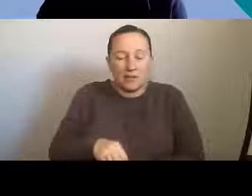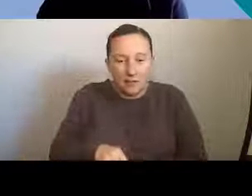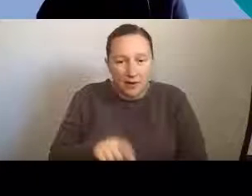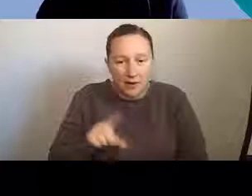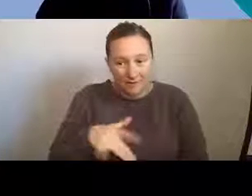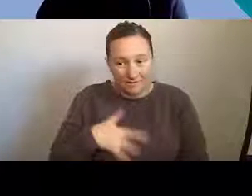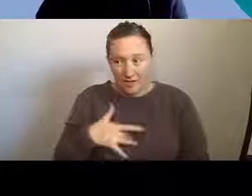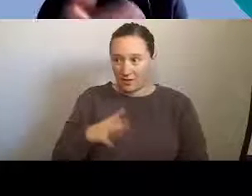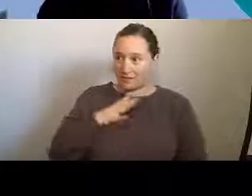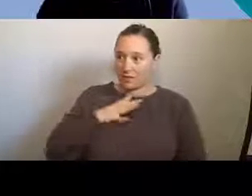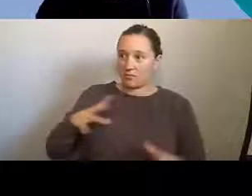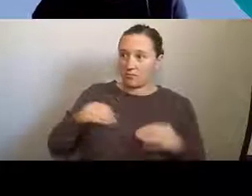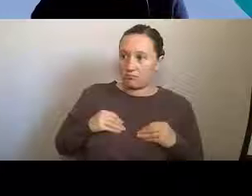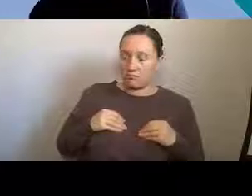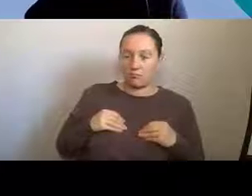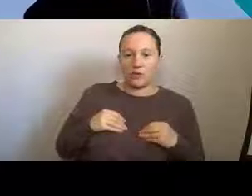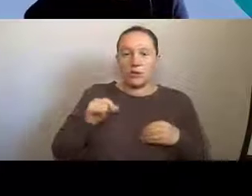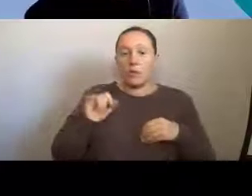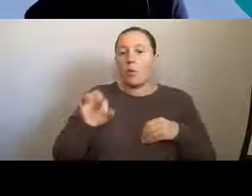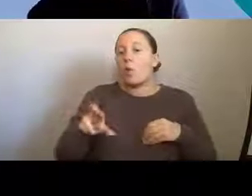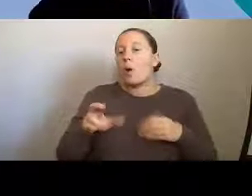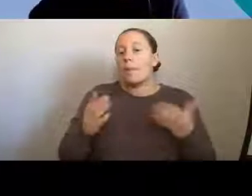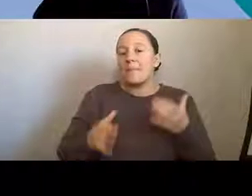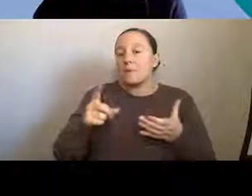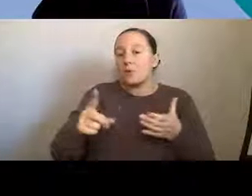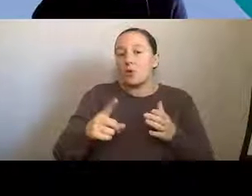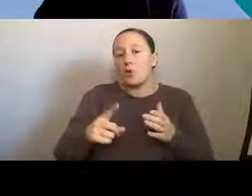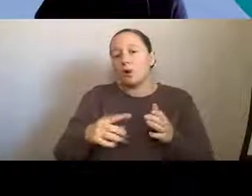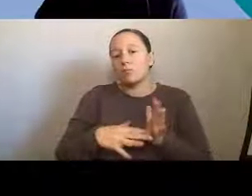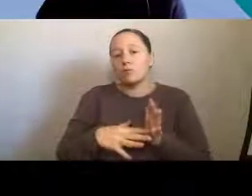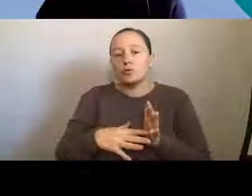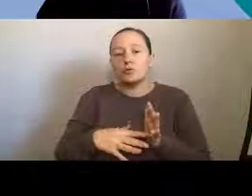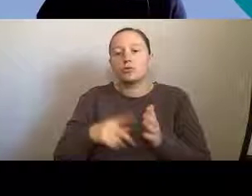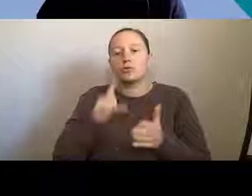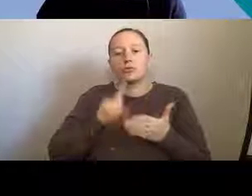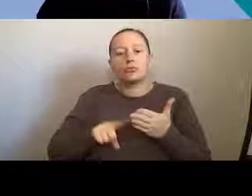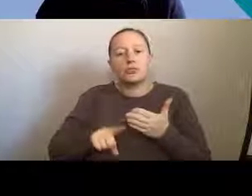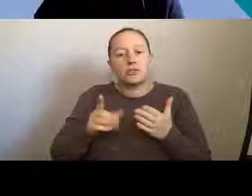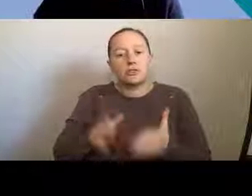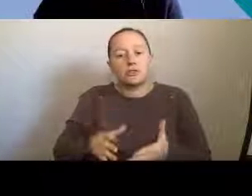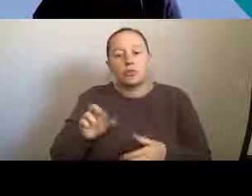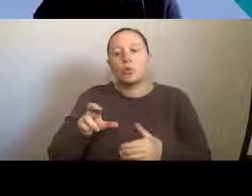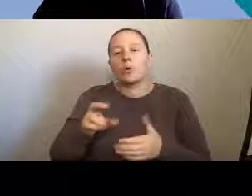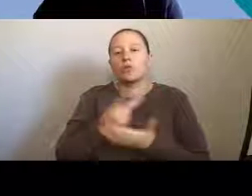What if you're just a junior researcher or a graduate student, but your prospective participant